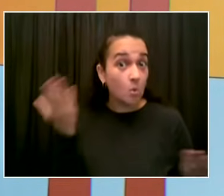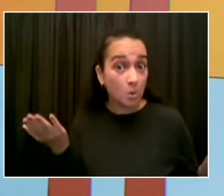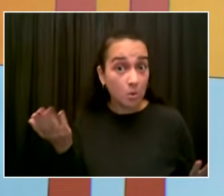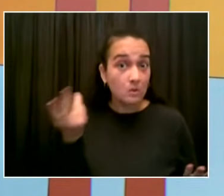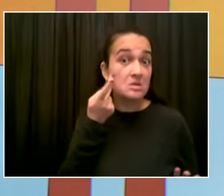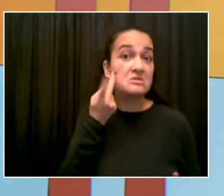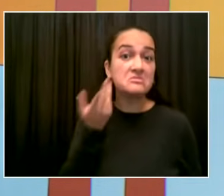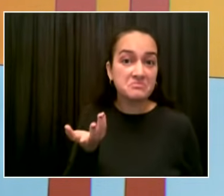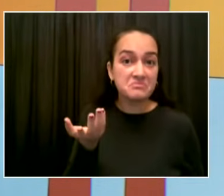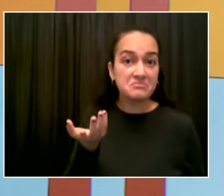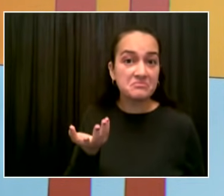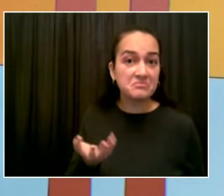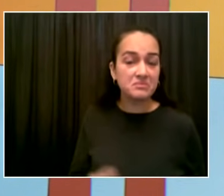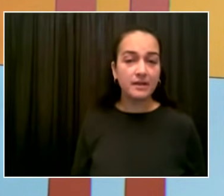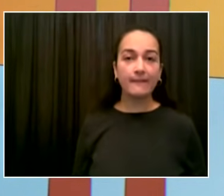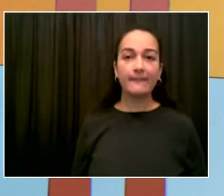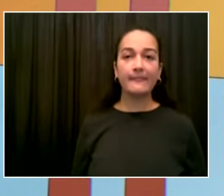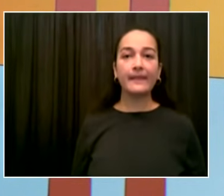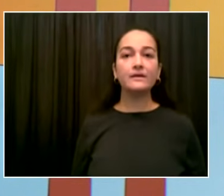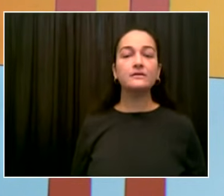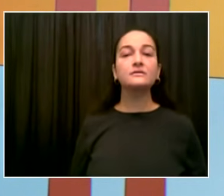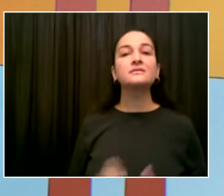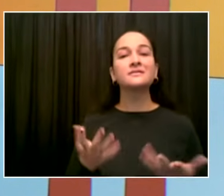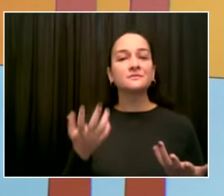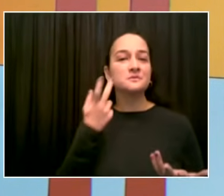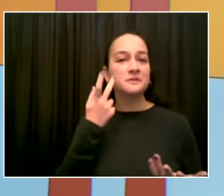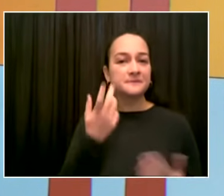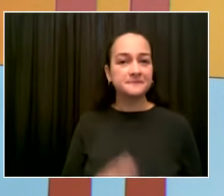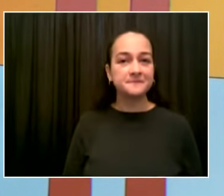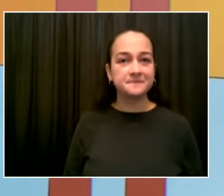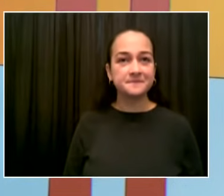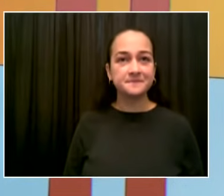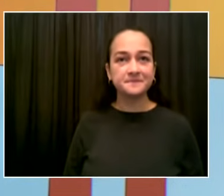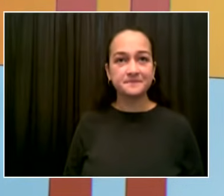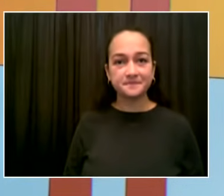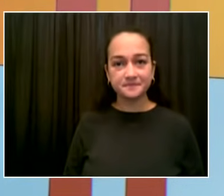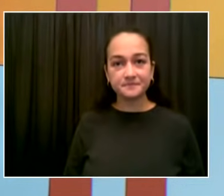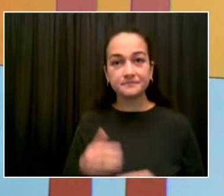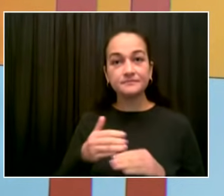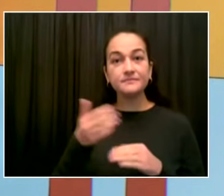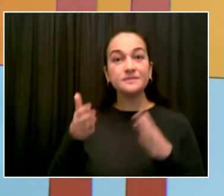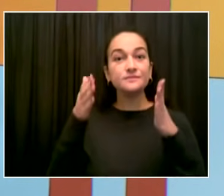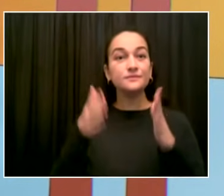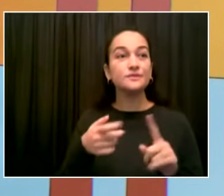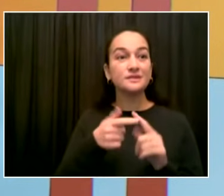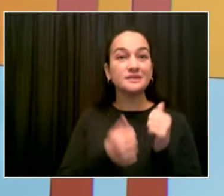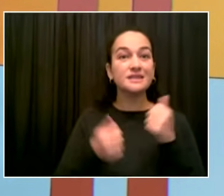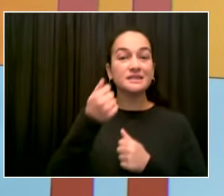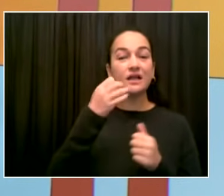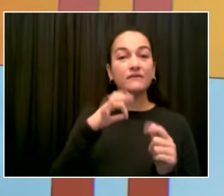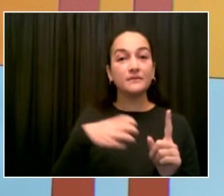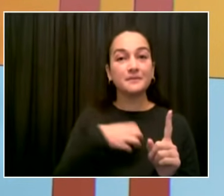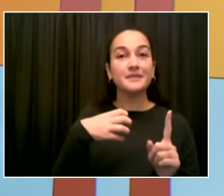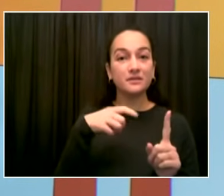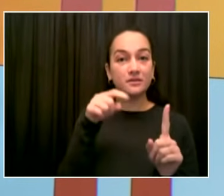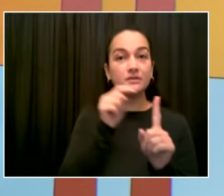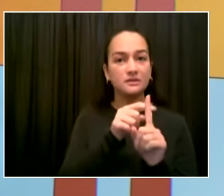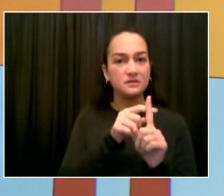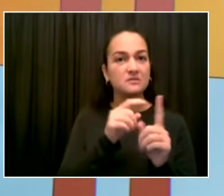LCAOL LEVEL TO KEEP PEOPLE SAFE. I WANT YOU TO